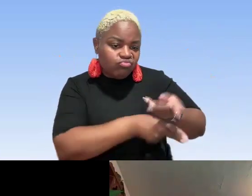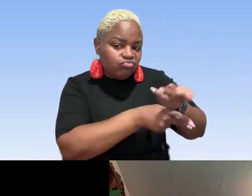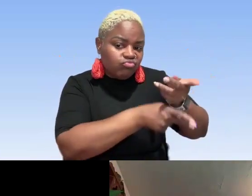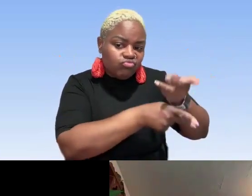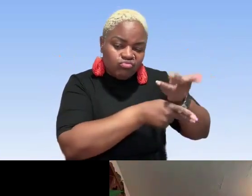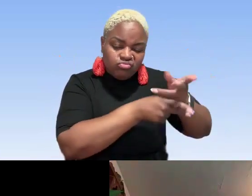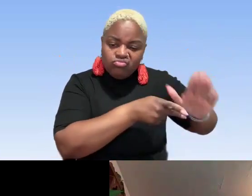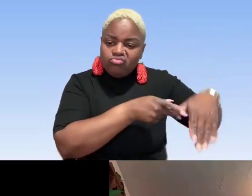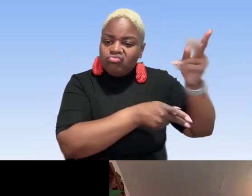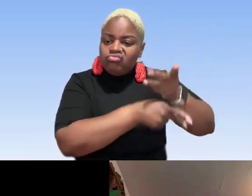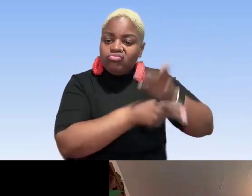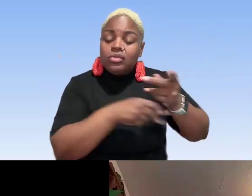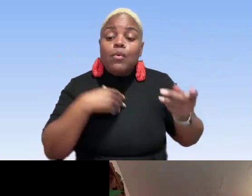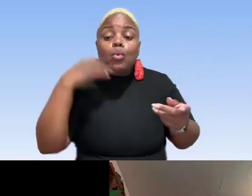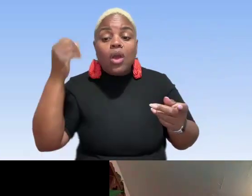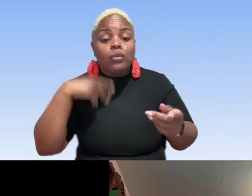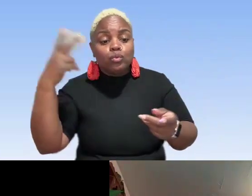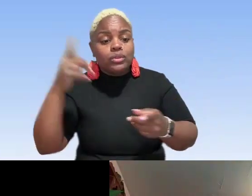My youngest brother, um, is trans,